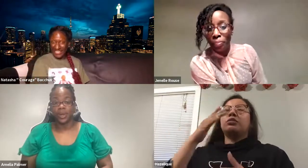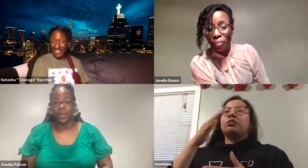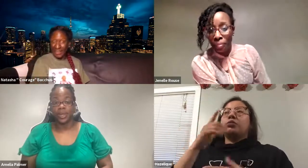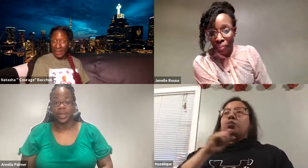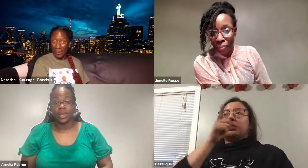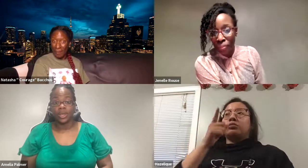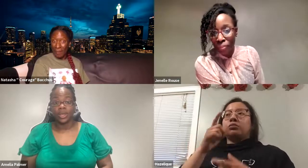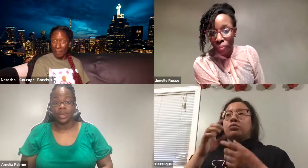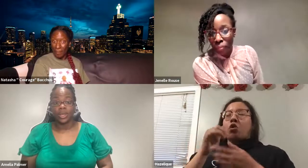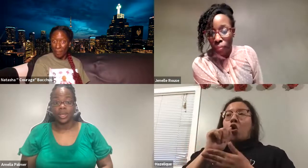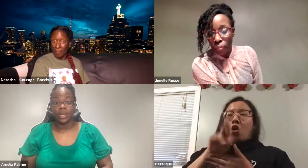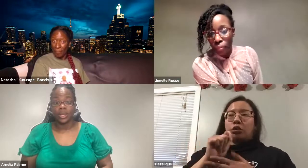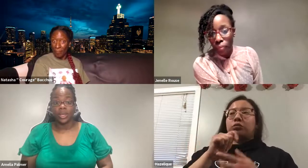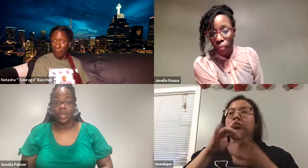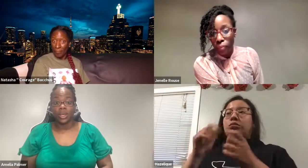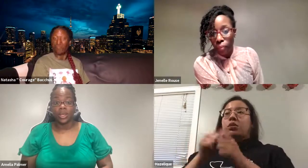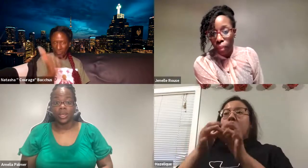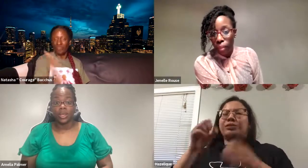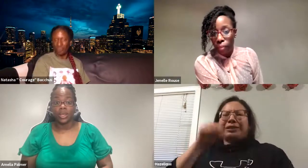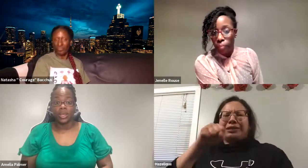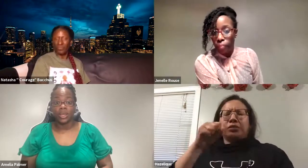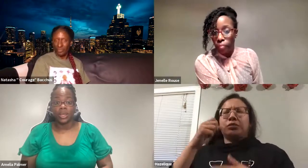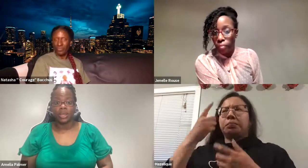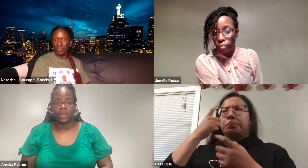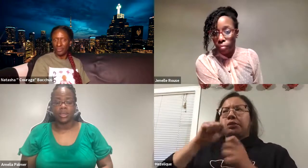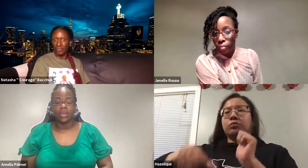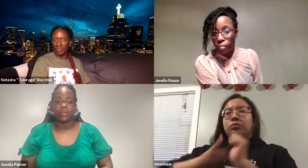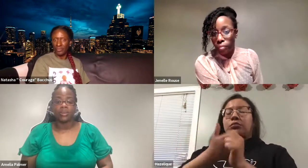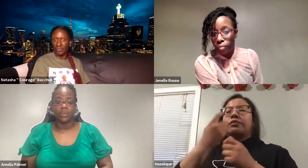and i forgot I think to answer your question like art and language, yes